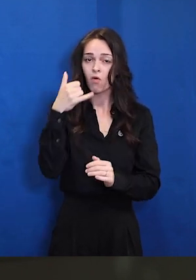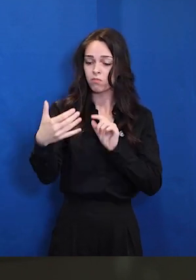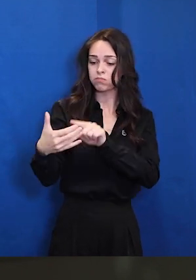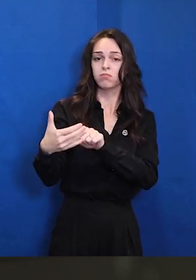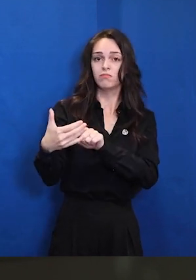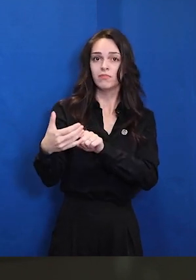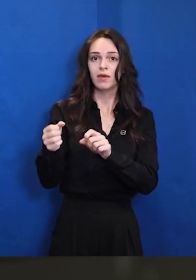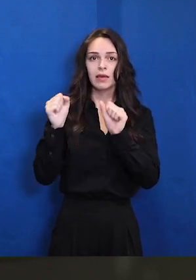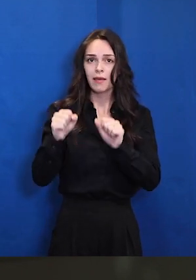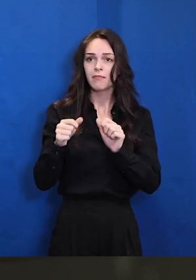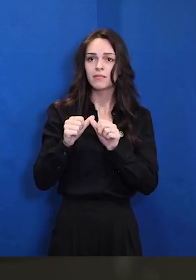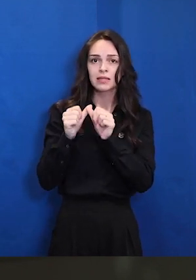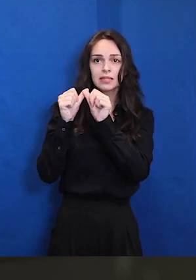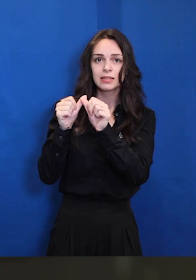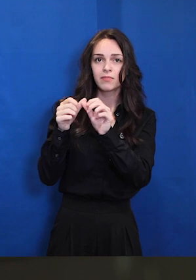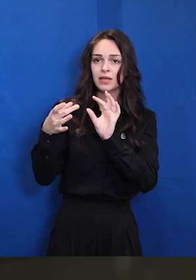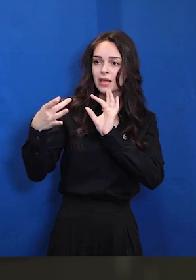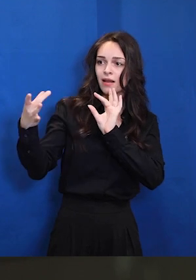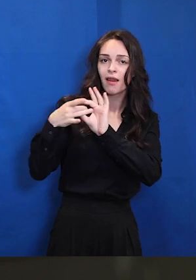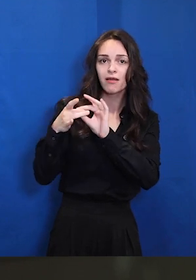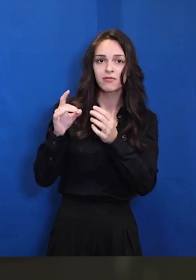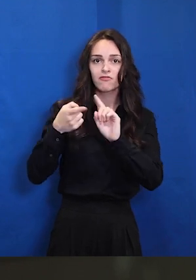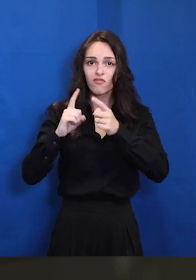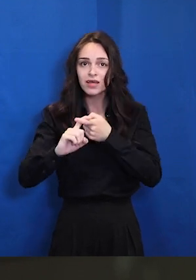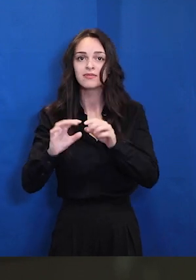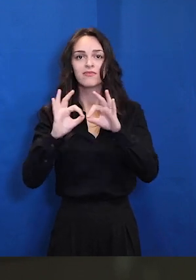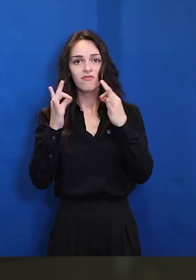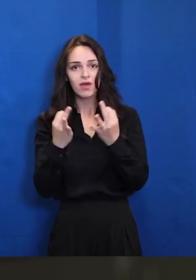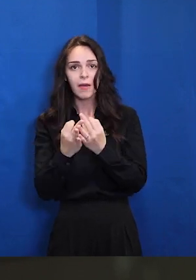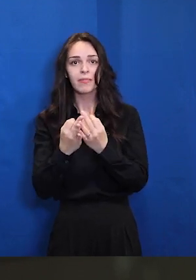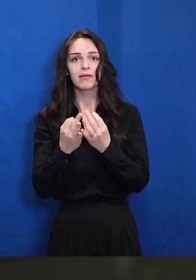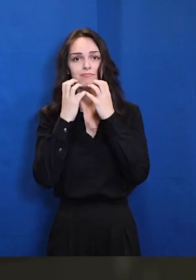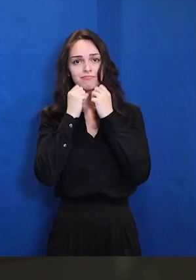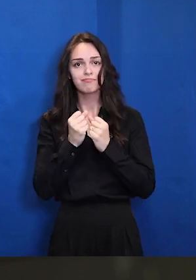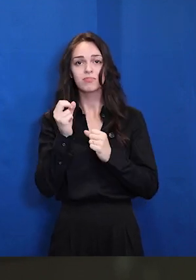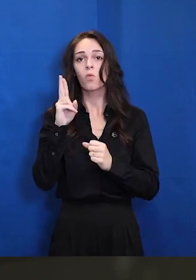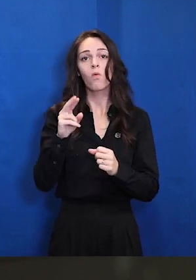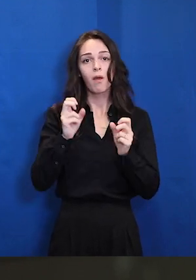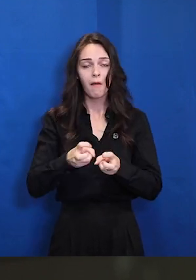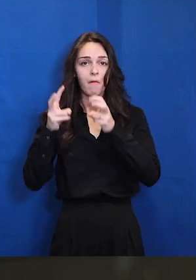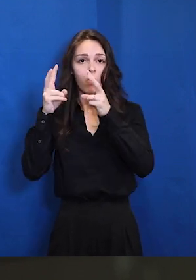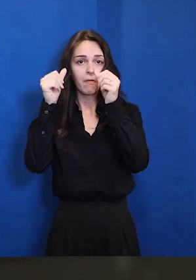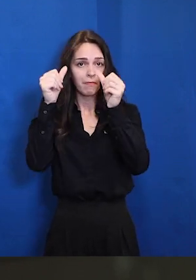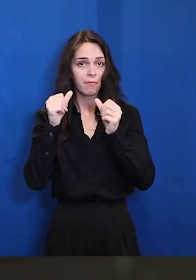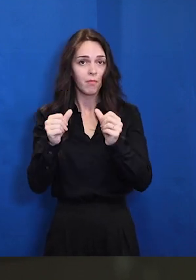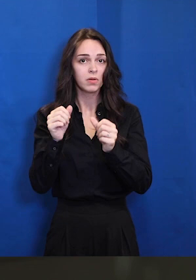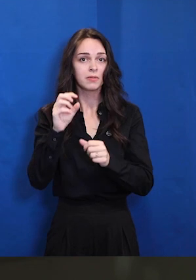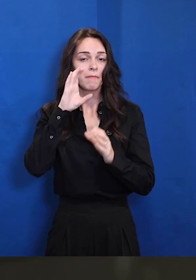which helped us remain connected to friends, family, and loved ones. Which you'll probably use to post memories of your graduation on the 'gram